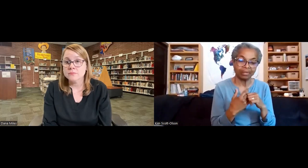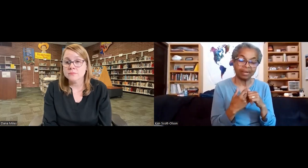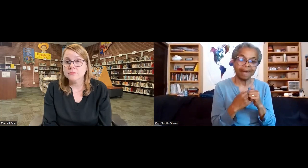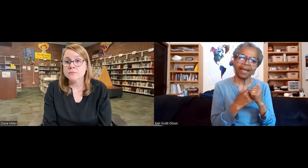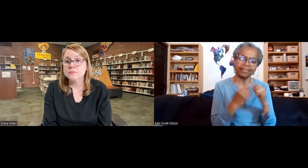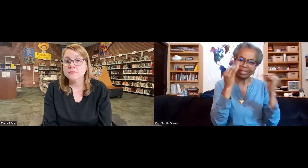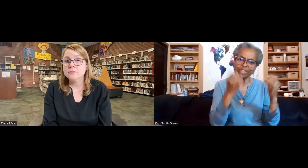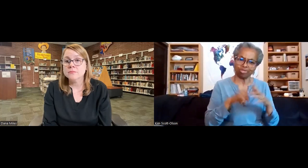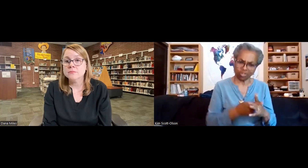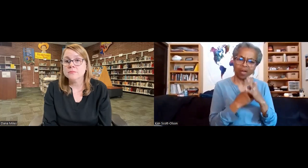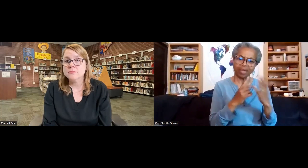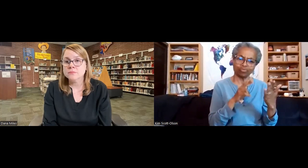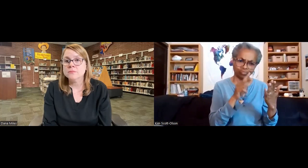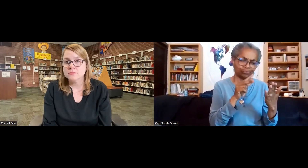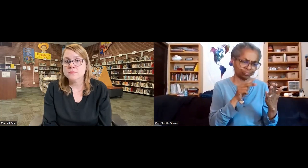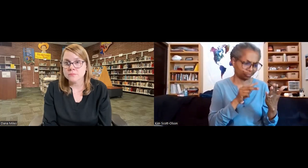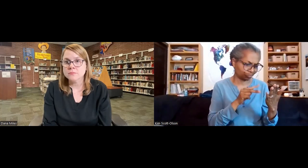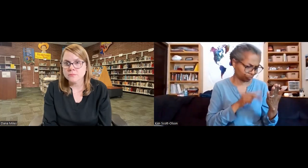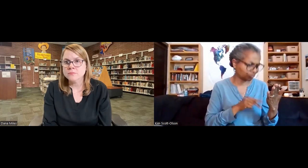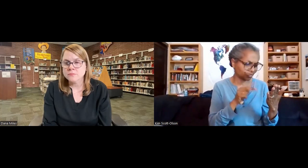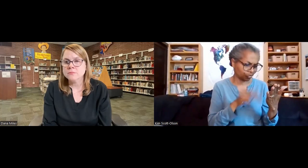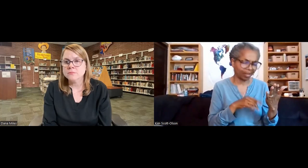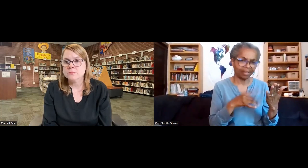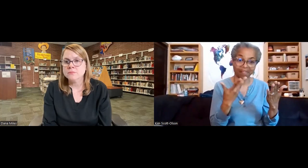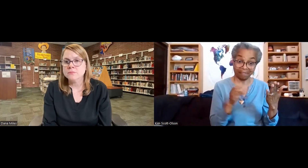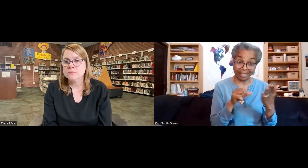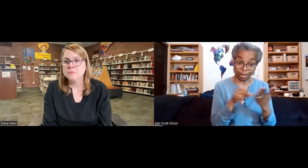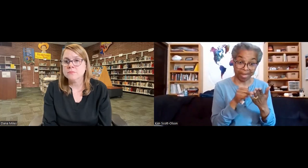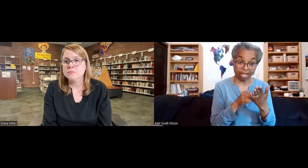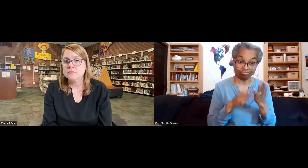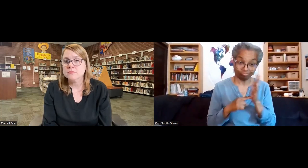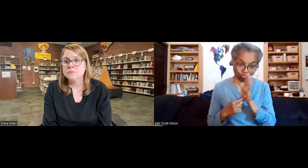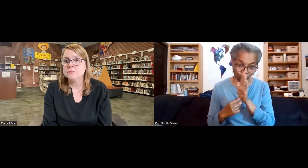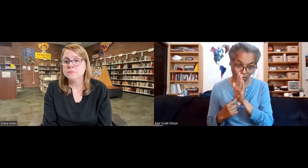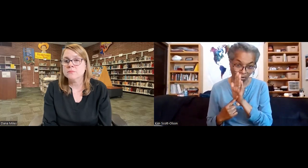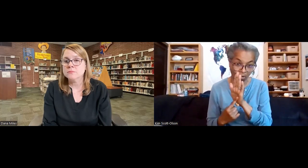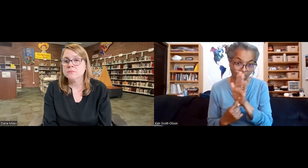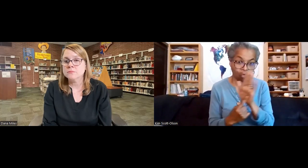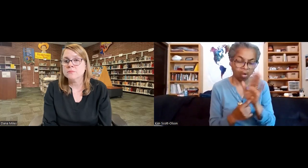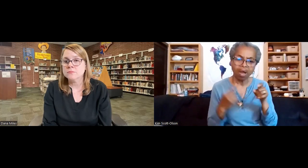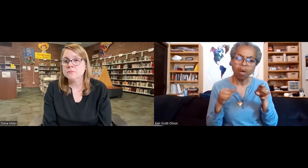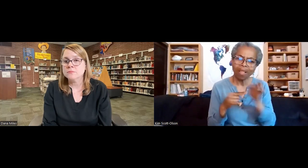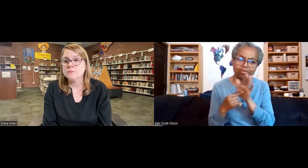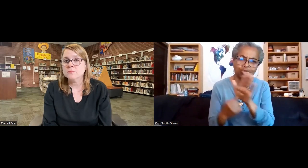The teacher started reading and once she finished a page, she turned the book around to show the illustration.